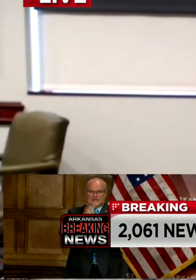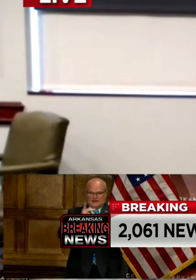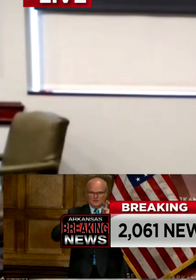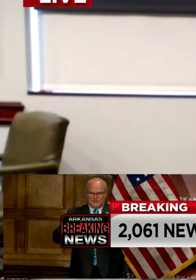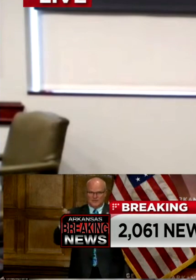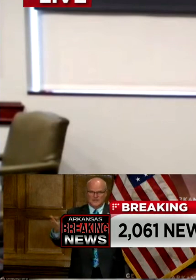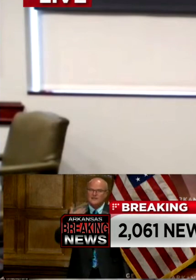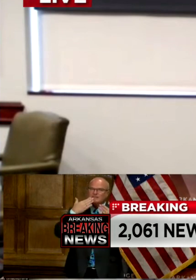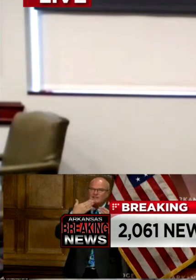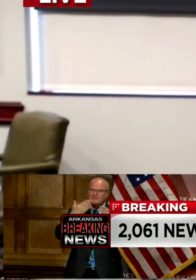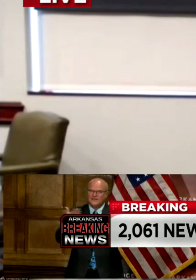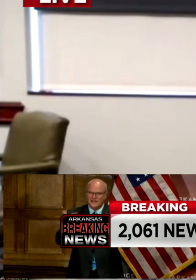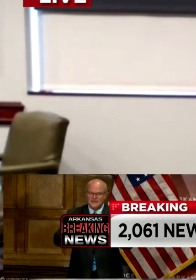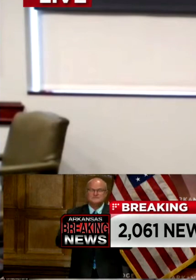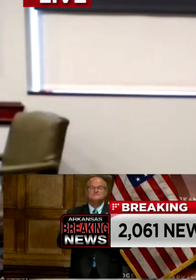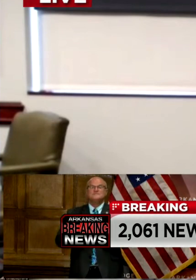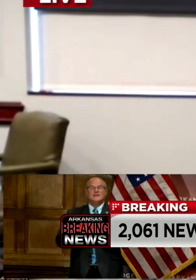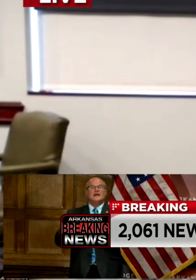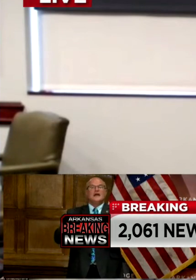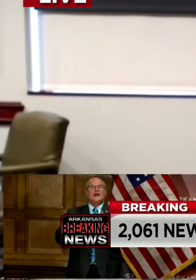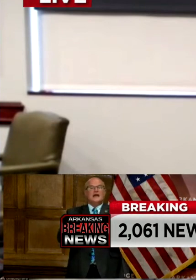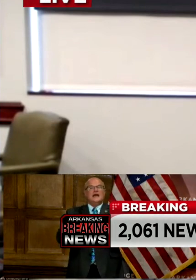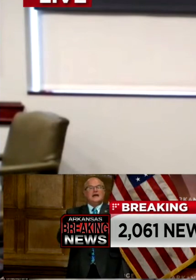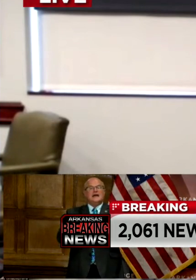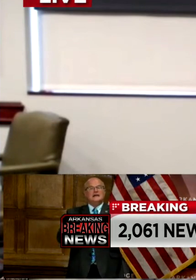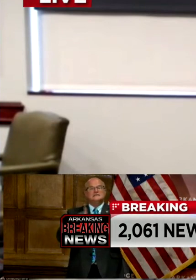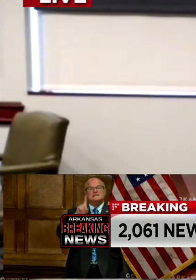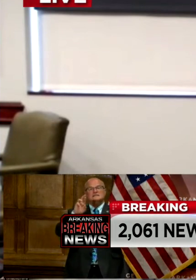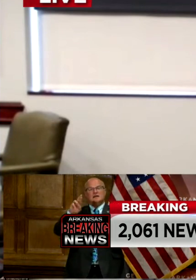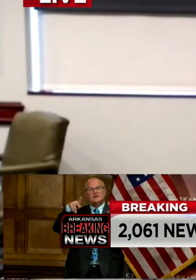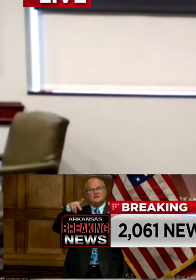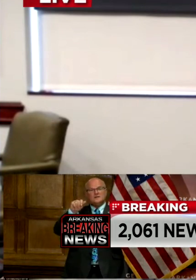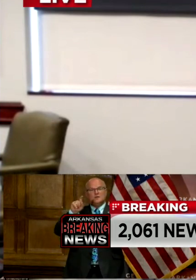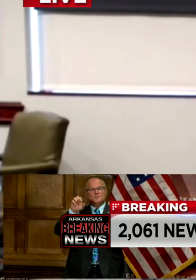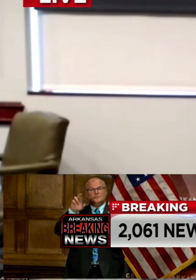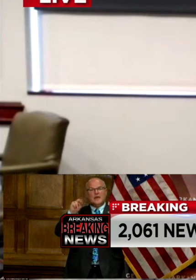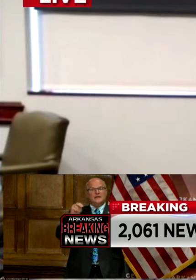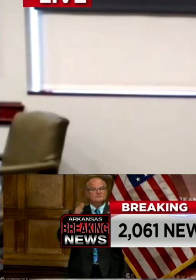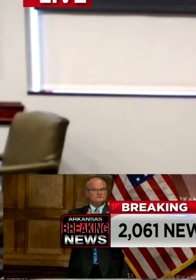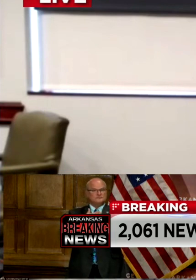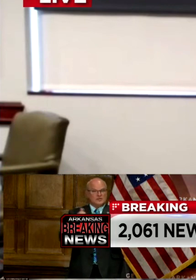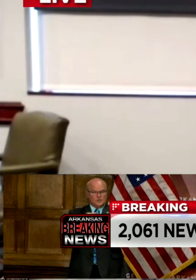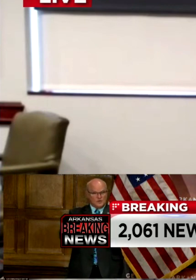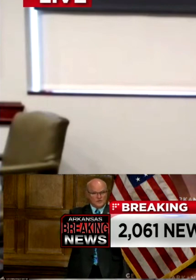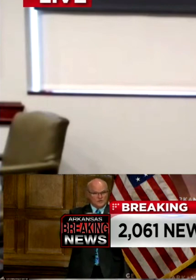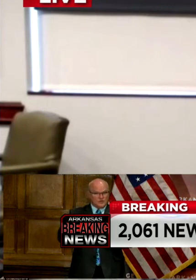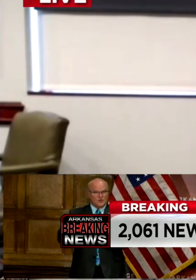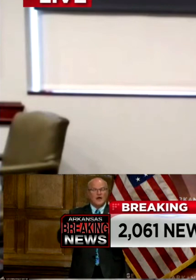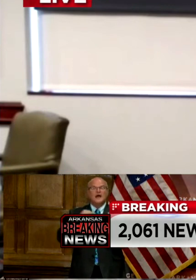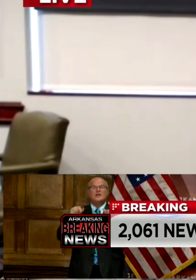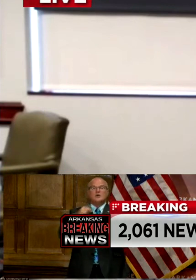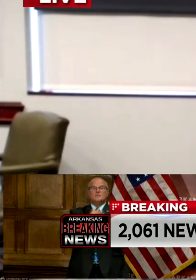NORTHWEST ARKANSAS WHERE WE'RE TAKING CARE OF FOLKS.